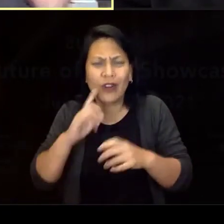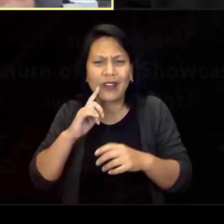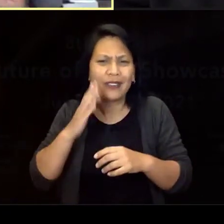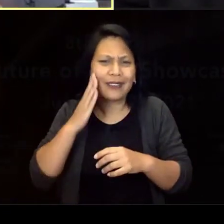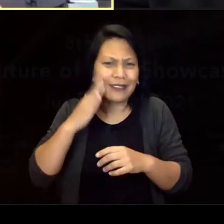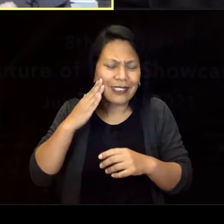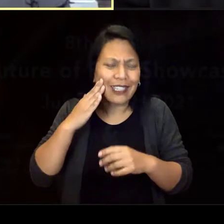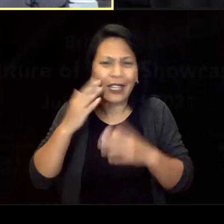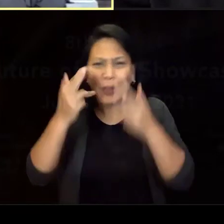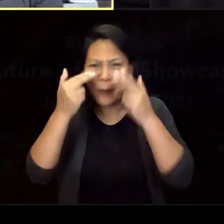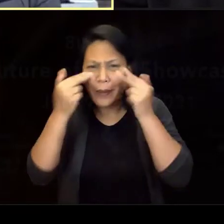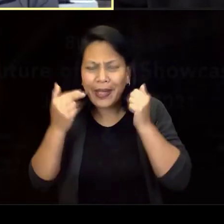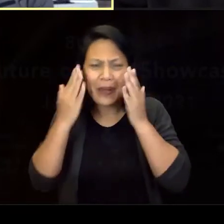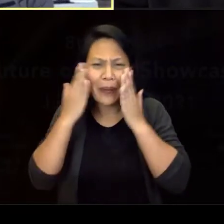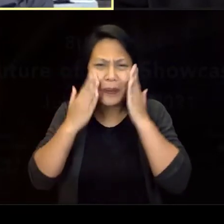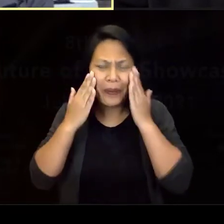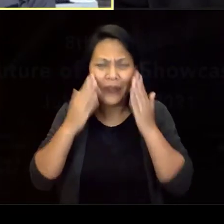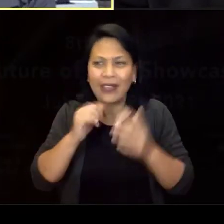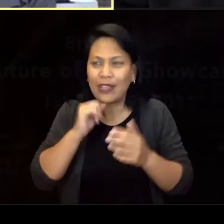and know-how how to work on different skin tones.